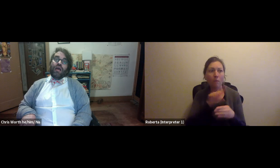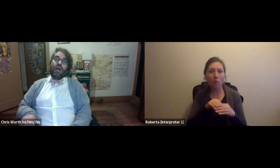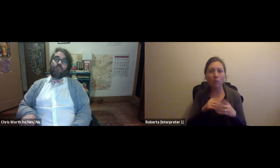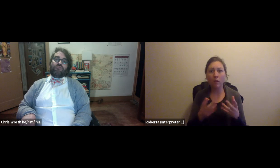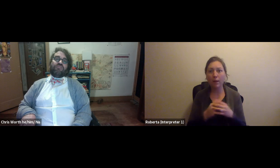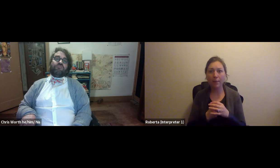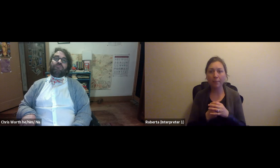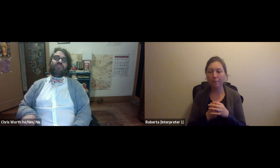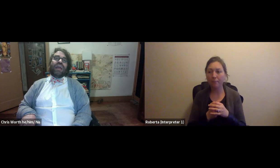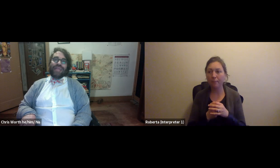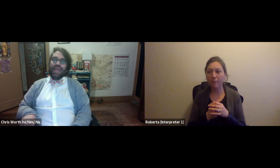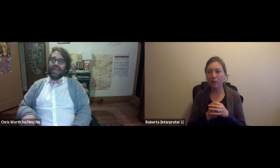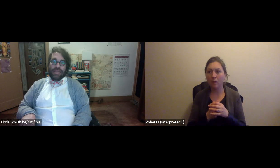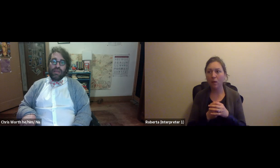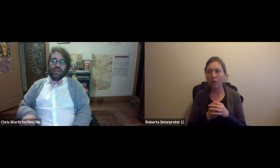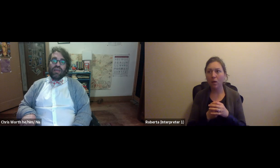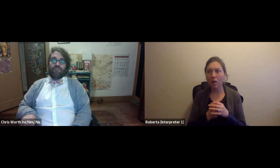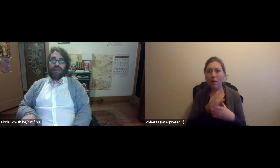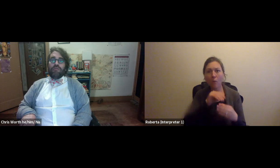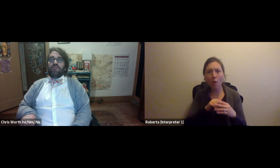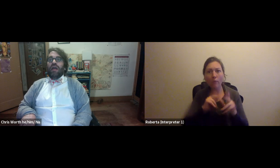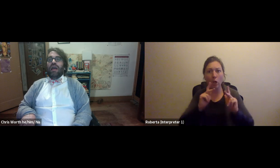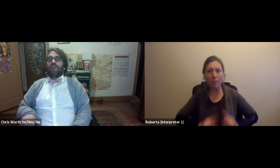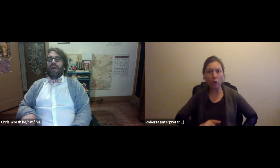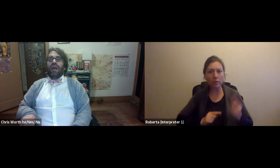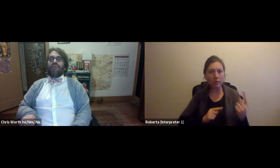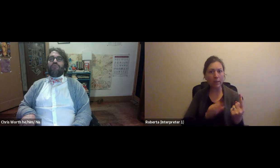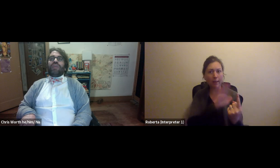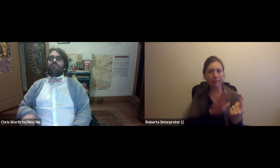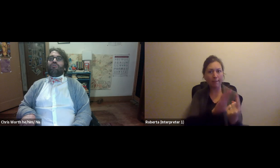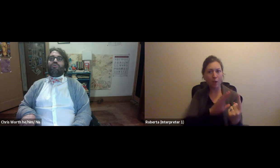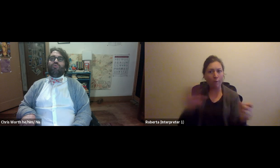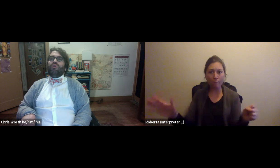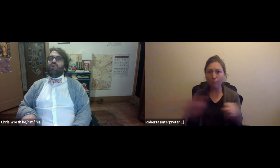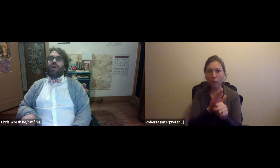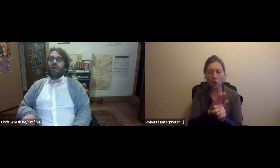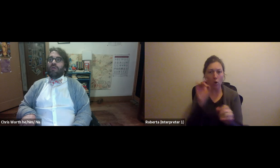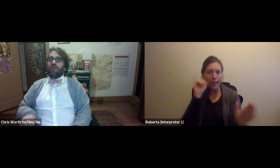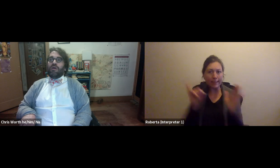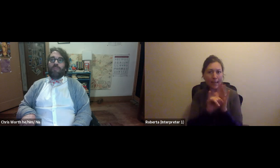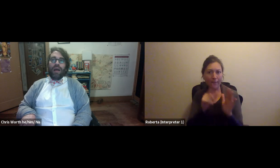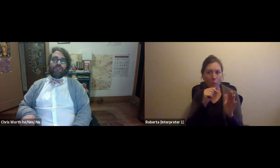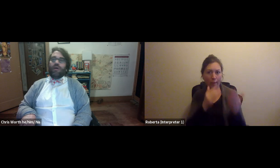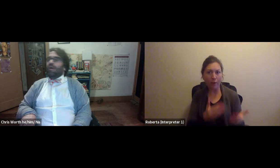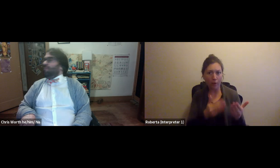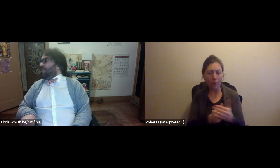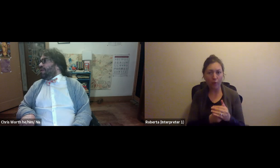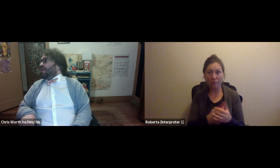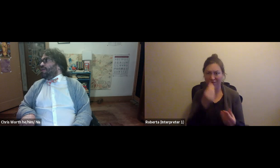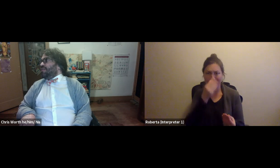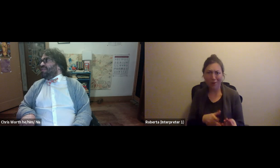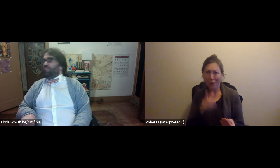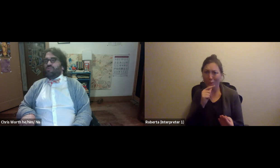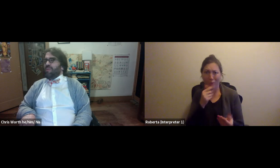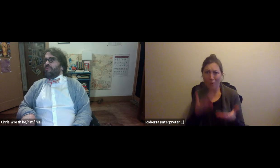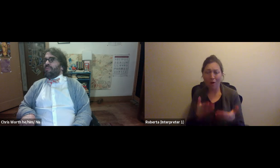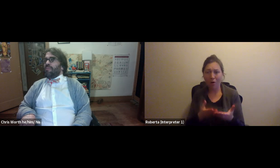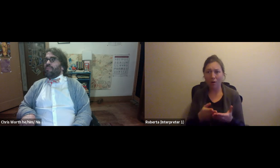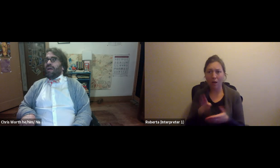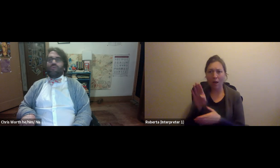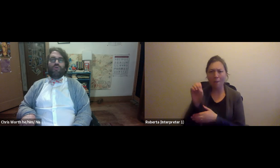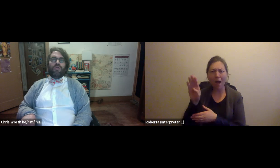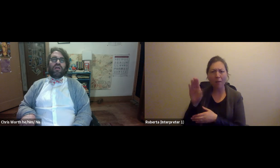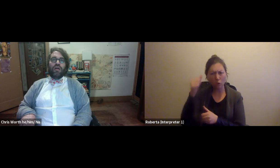a person's full identity, right. I don't care who you are, Bob, do people remember Bob Dole,